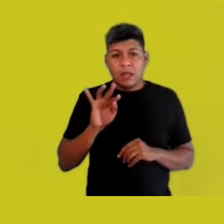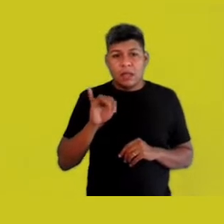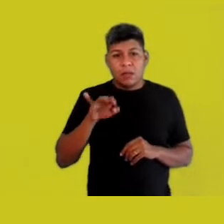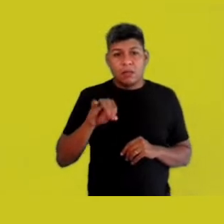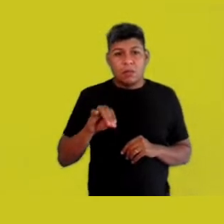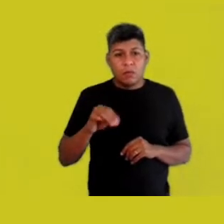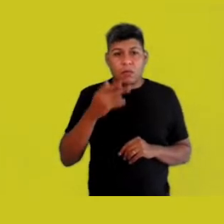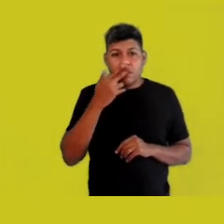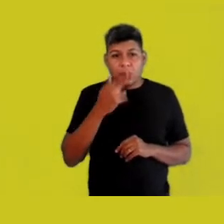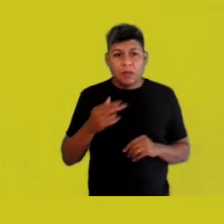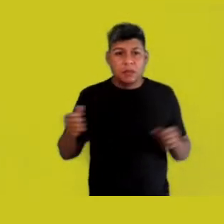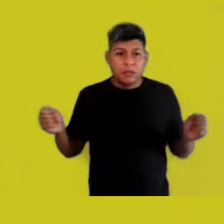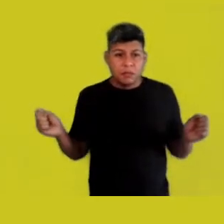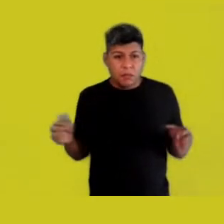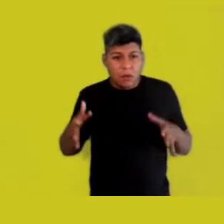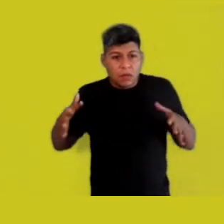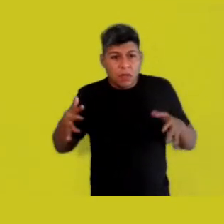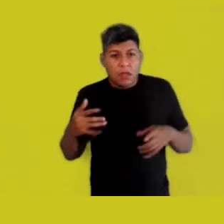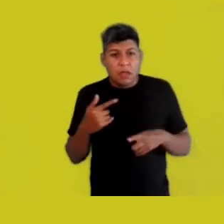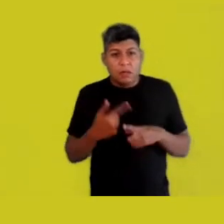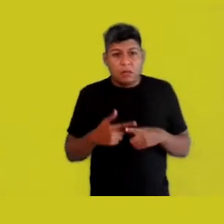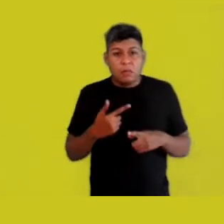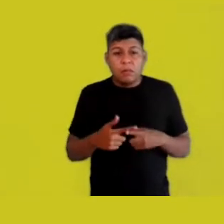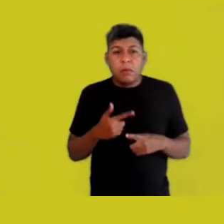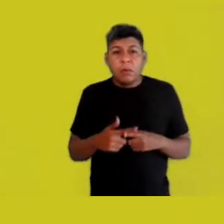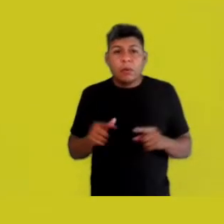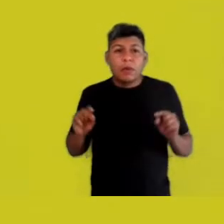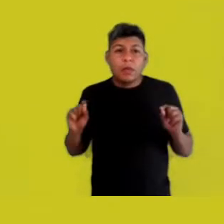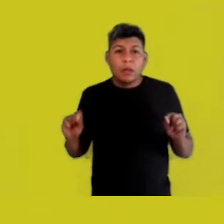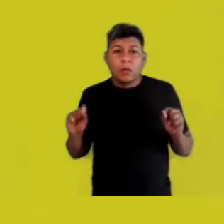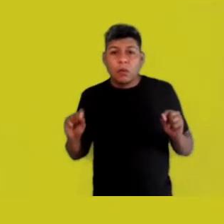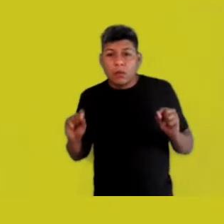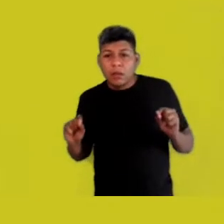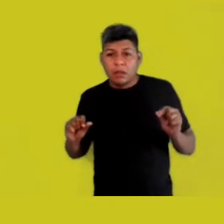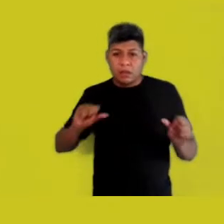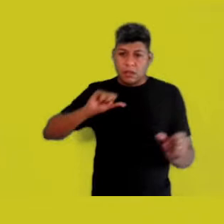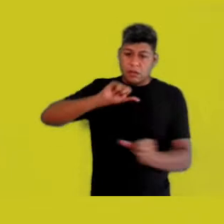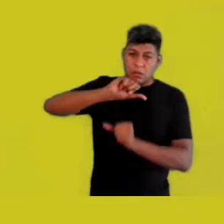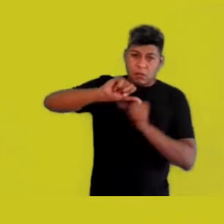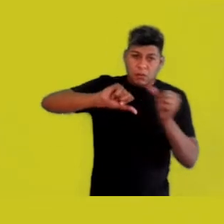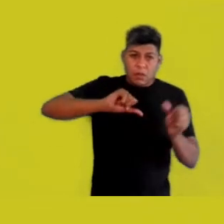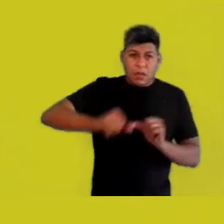because some algorithms replicate to the point they extrapolate their own individual action,